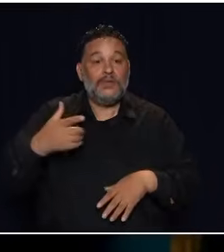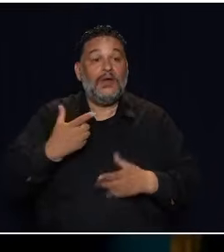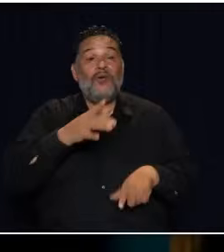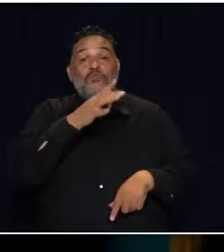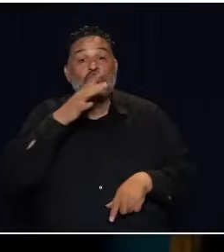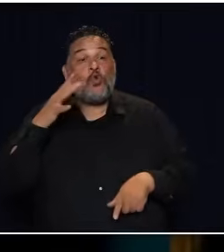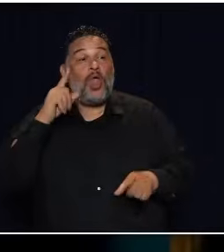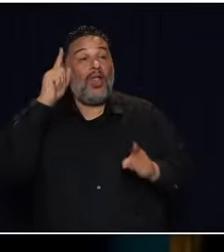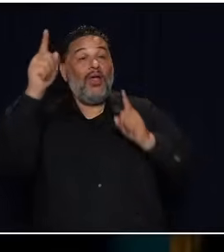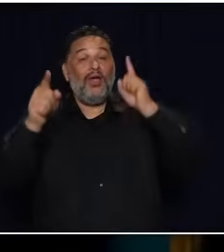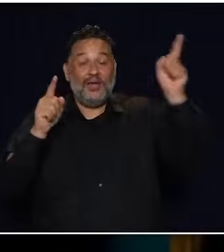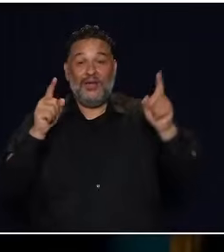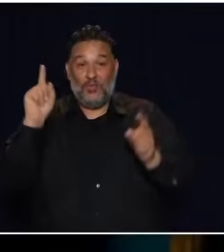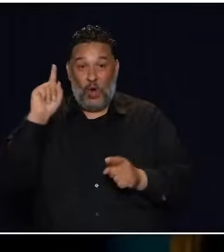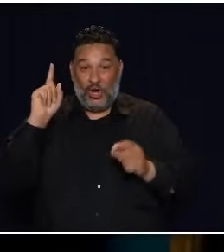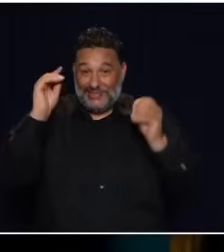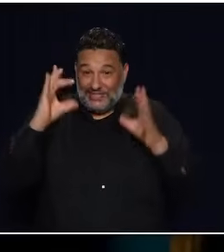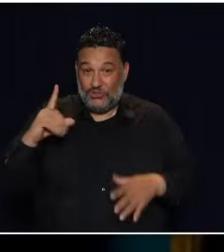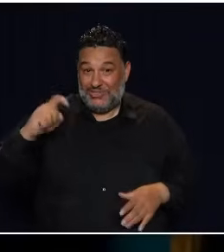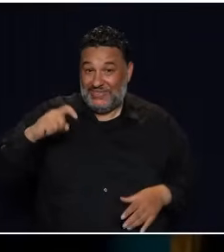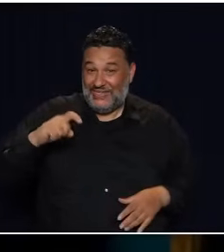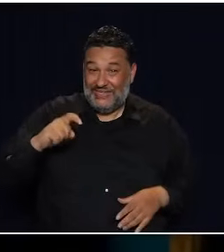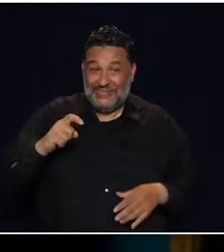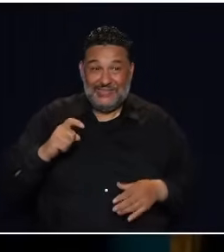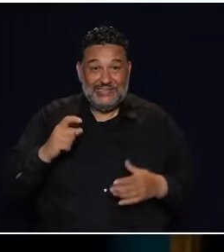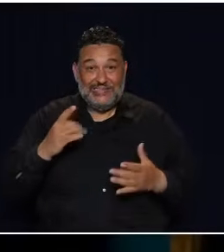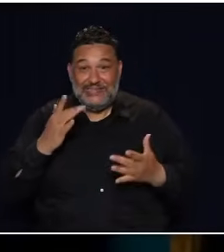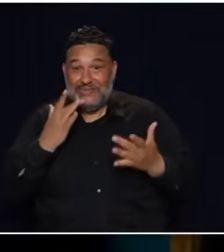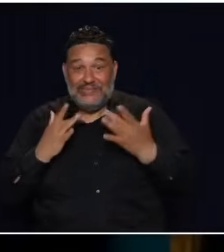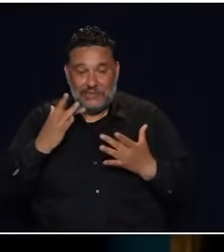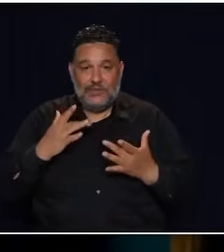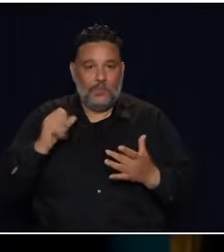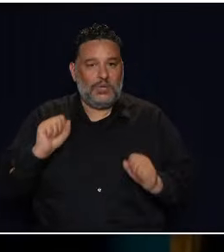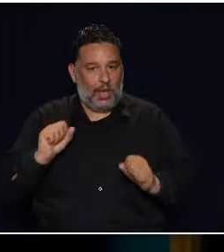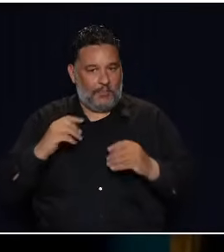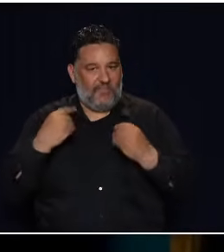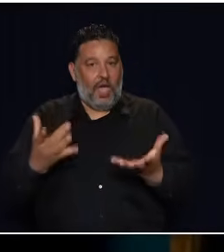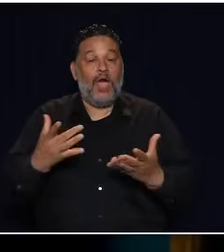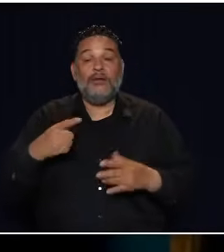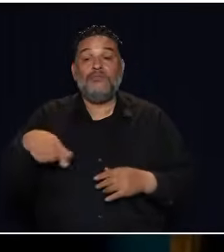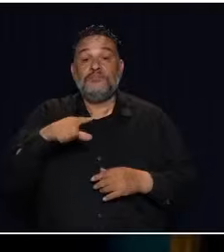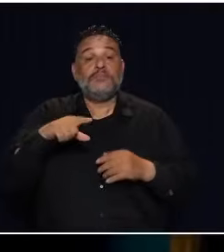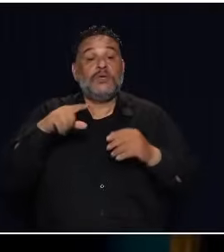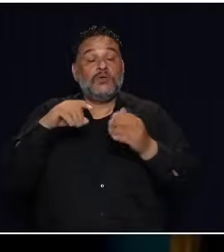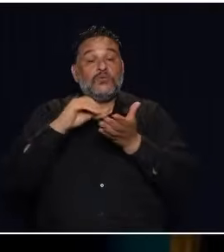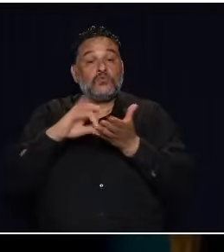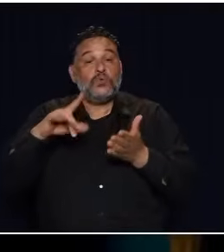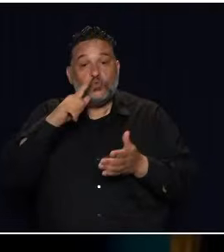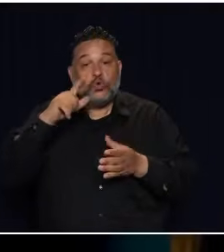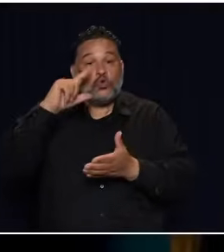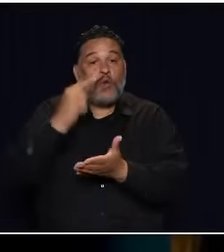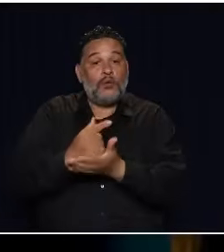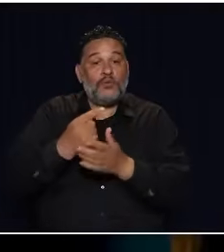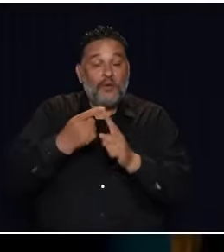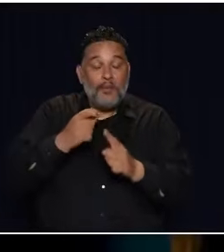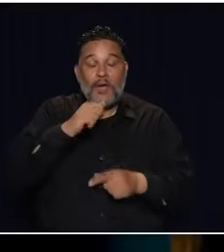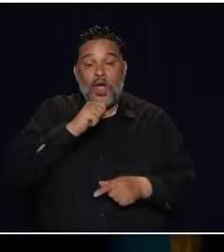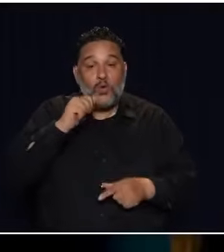SCHOOLS, VACANT SCHOOLS AVAILABLE. PROVIDING TEACHER HOUSING. IN RURAL COMMUNITIES WHERE